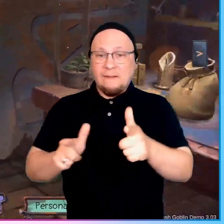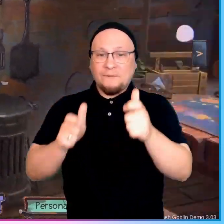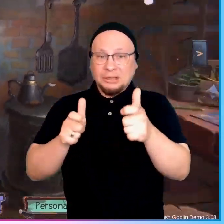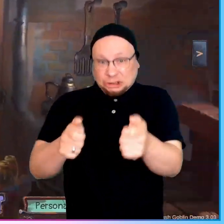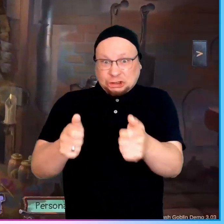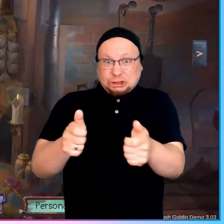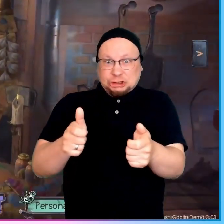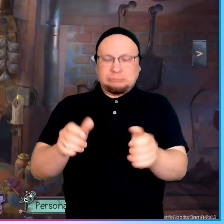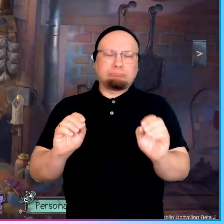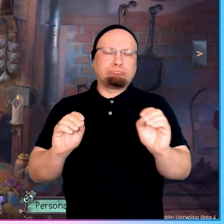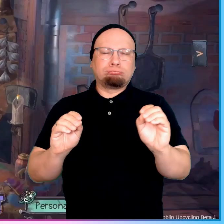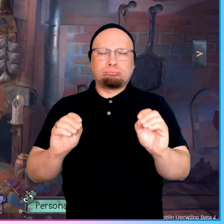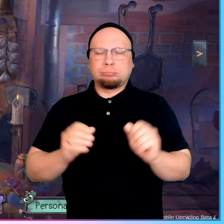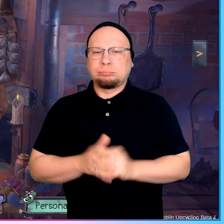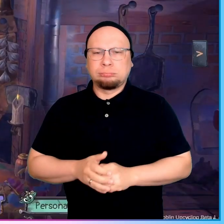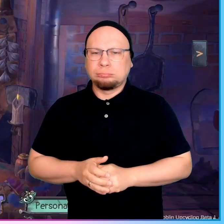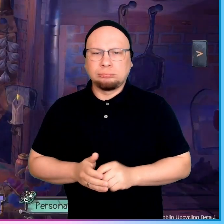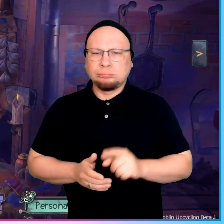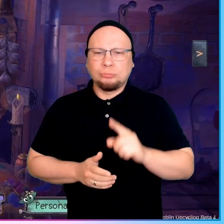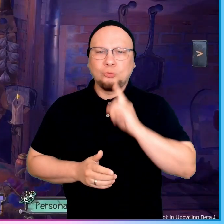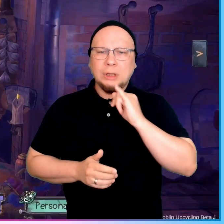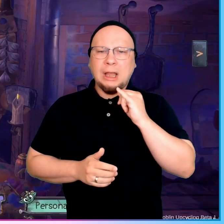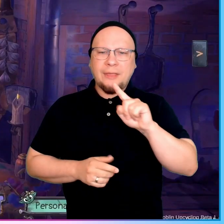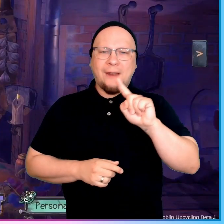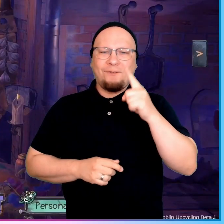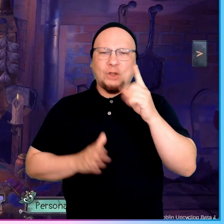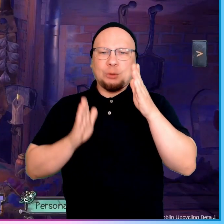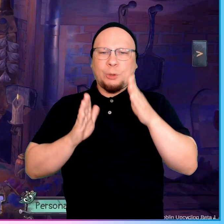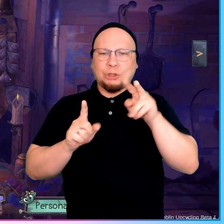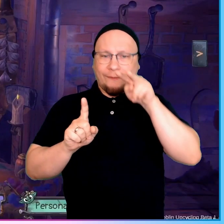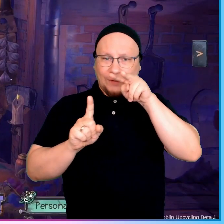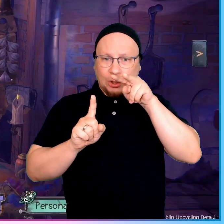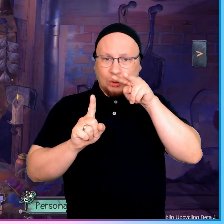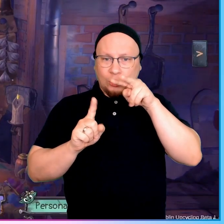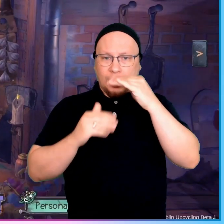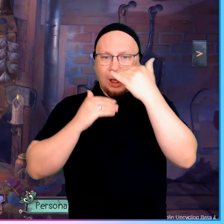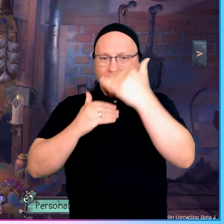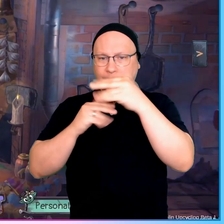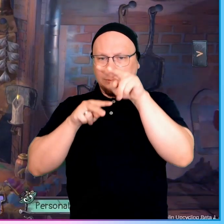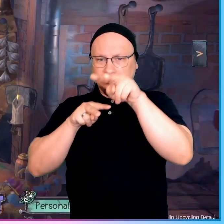It's played in first person with a limited set of views, and no need to rush anywhere.